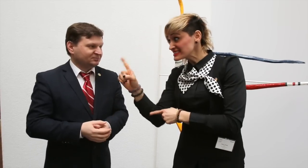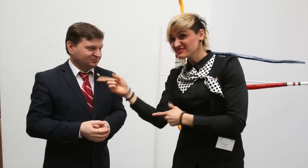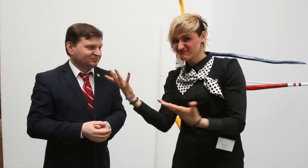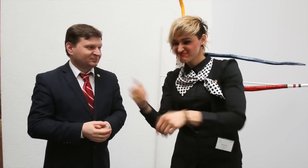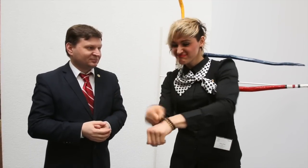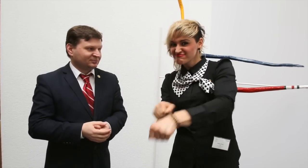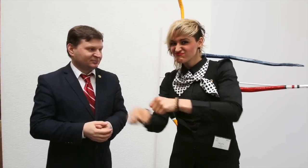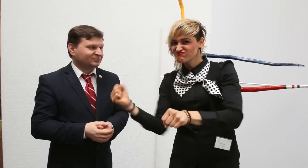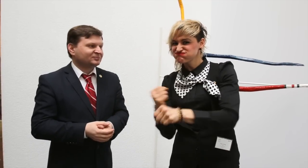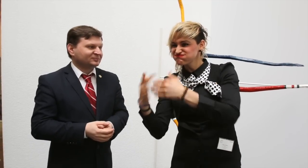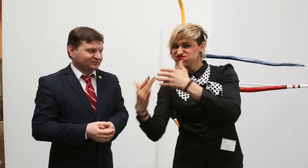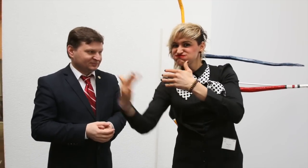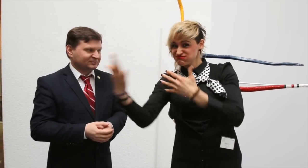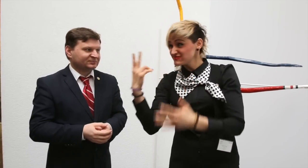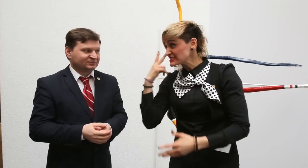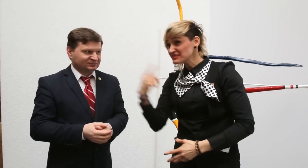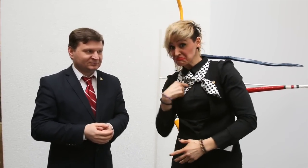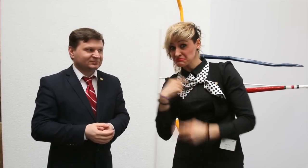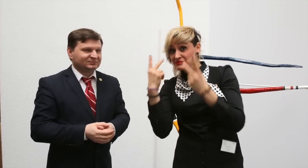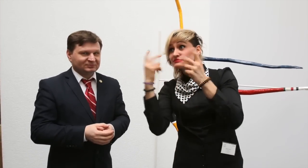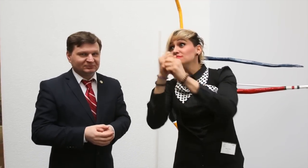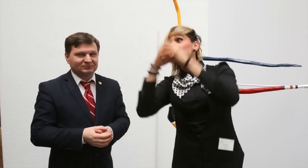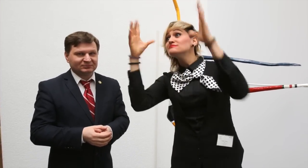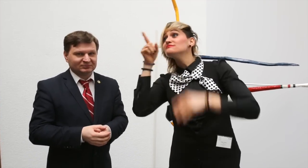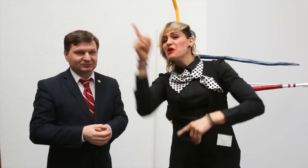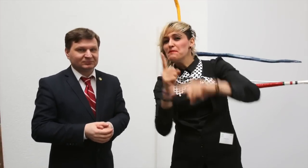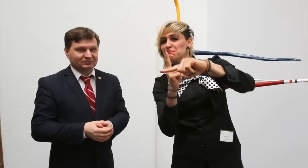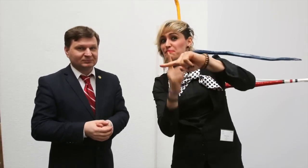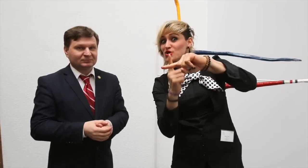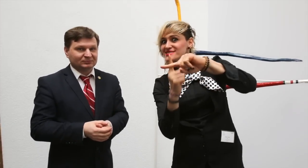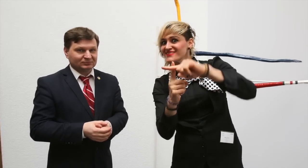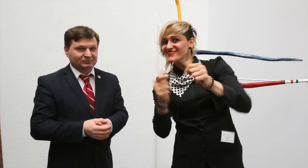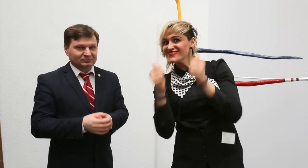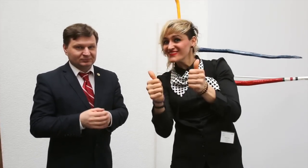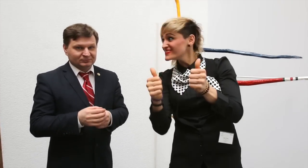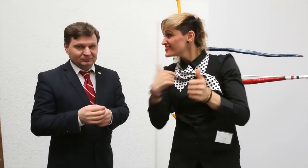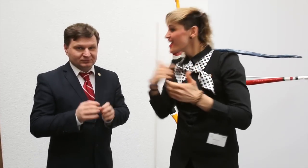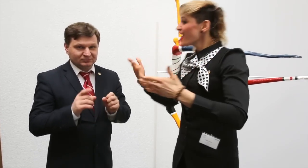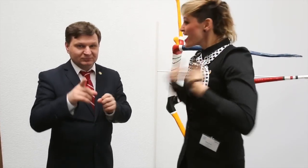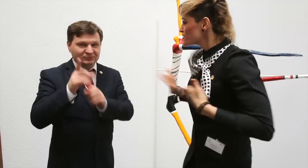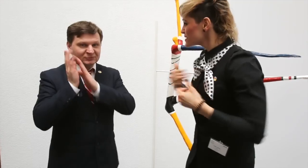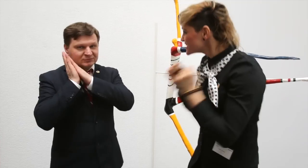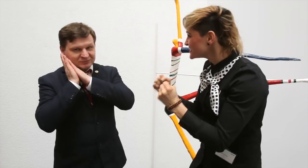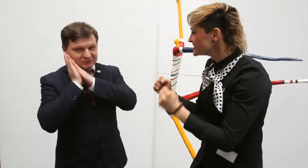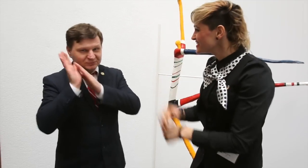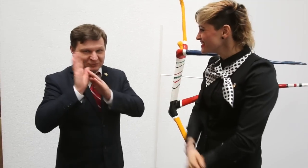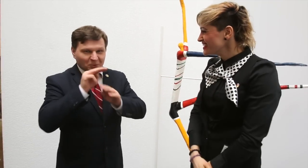ICSD have their sleeves rolled up and are working hard. I can see the future being positive. I am happy!